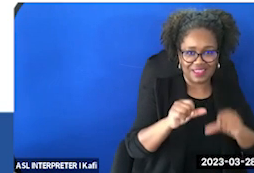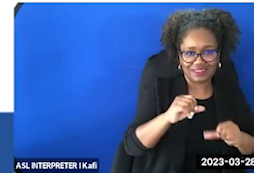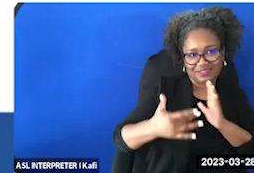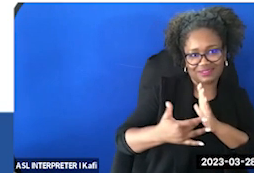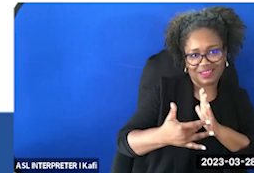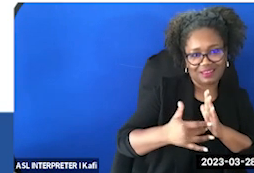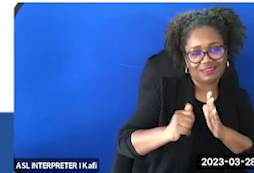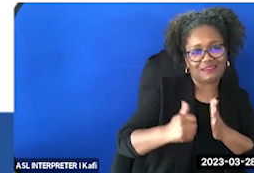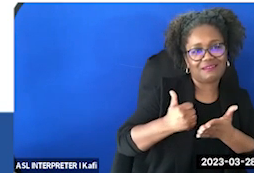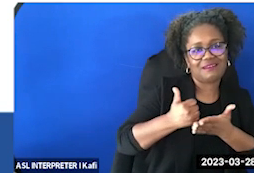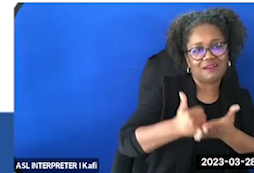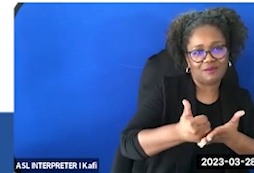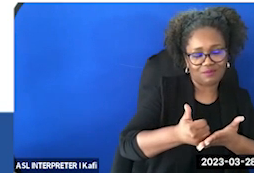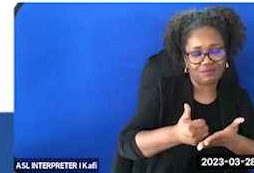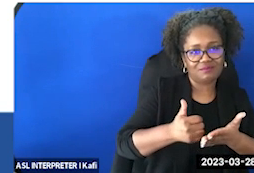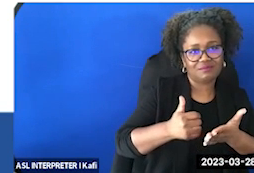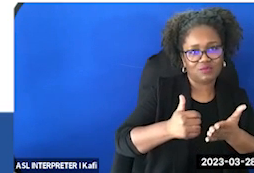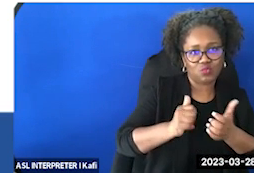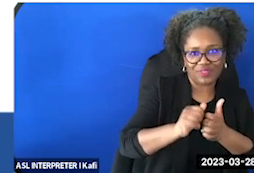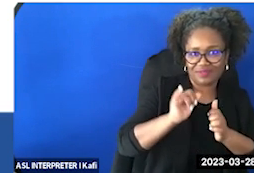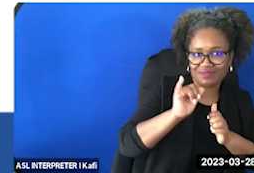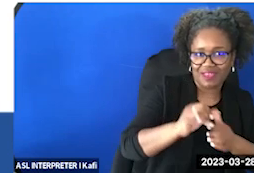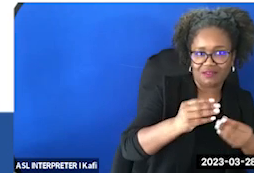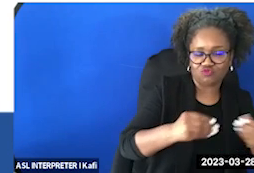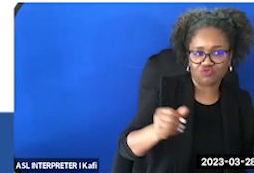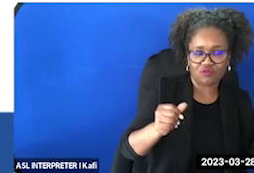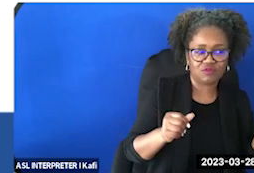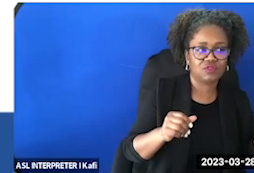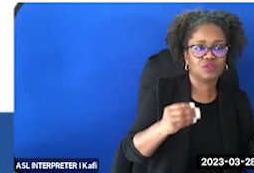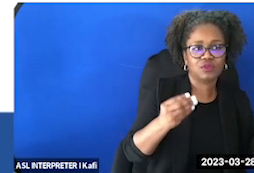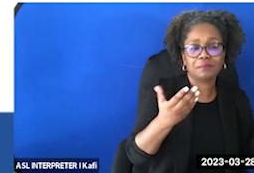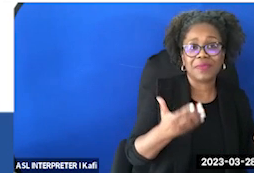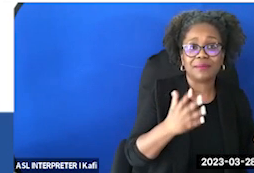Debbie Stine, Science & Technology Policy Academy: is by saying, okay? Well. you know what you really need to do is, I don't know.